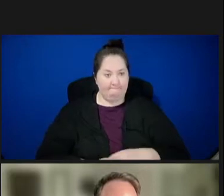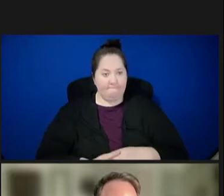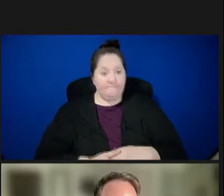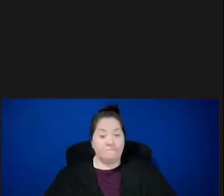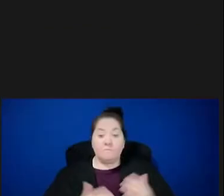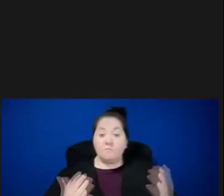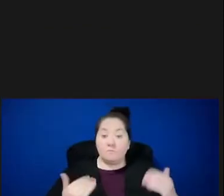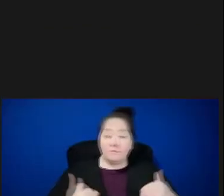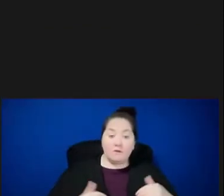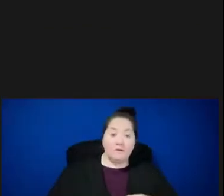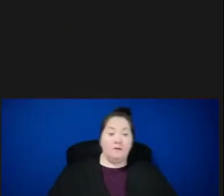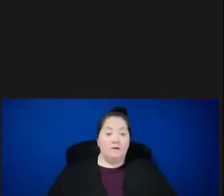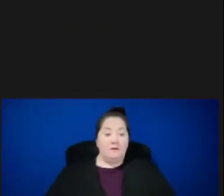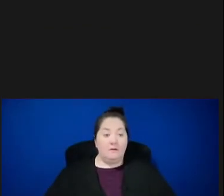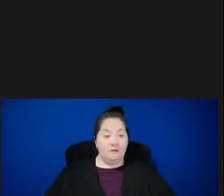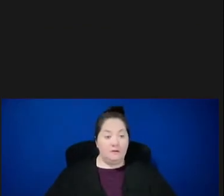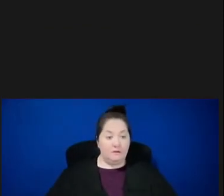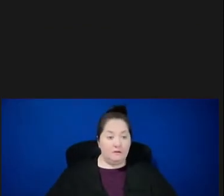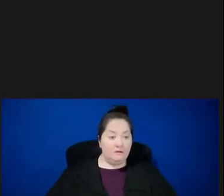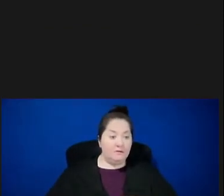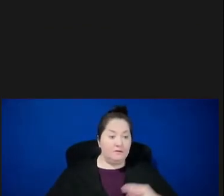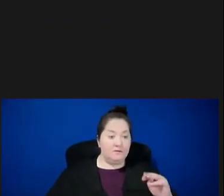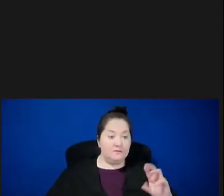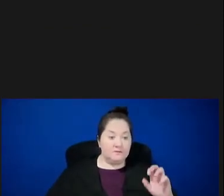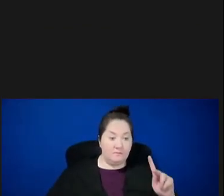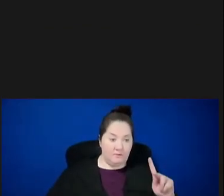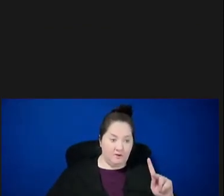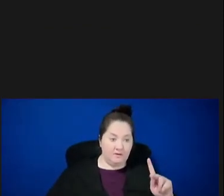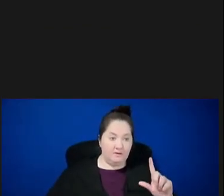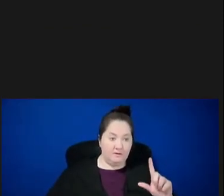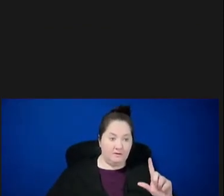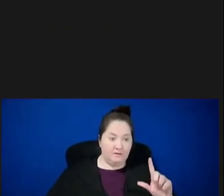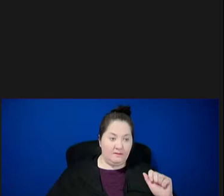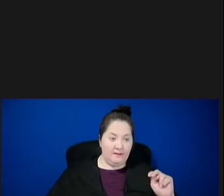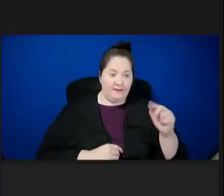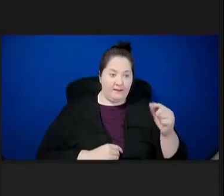presenter is Mark Langowski from the University of Washington. Mark,